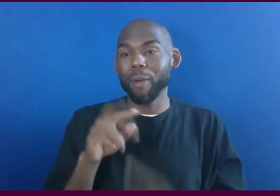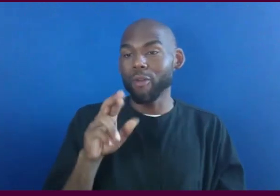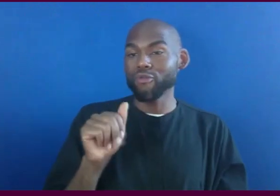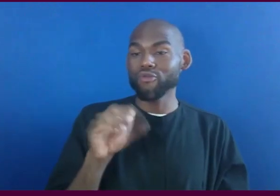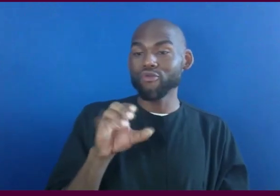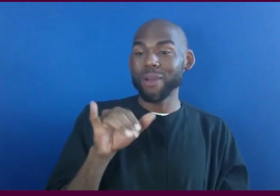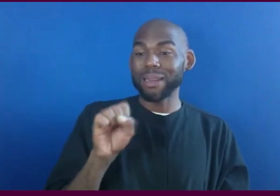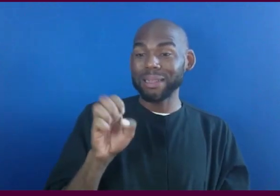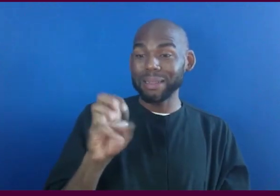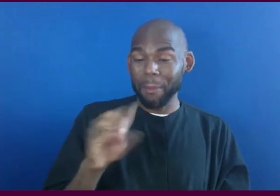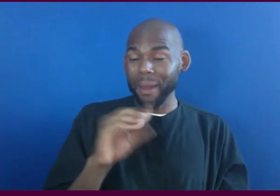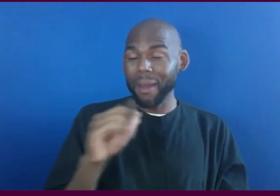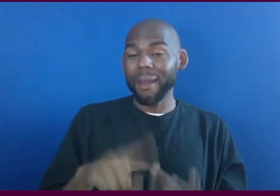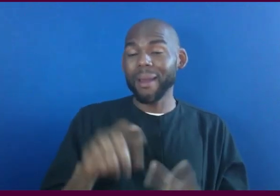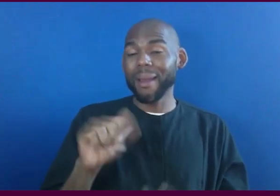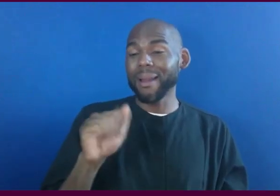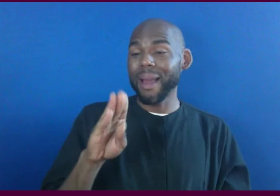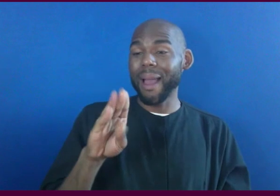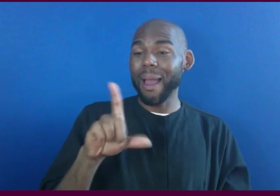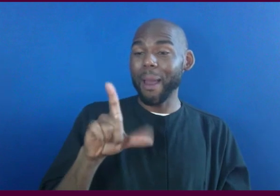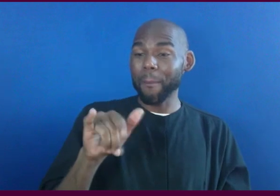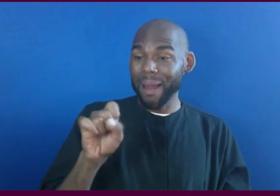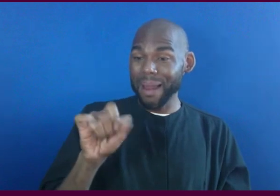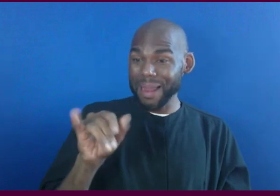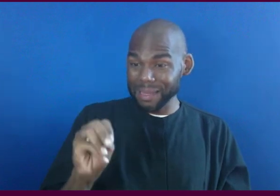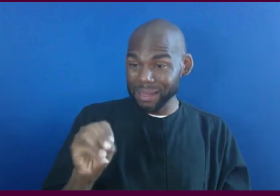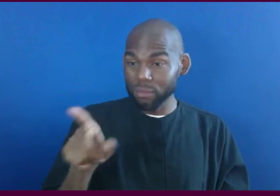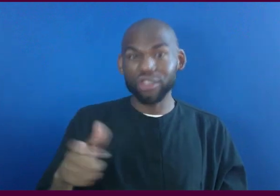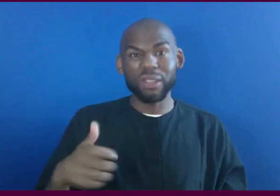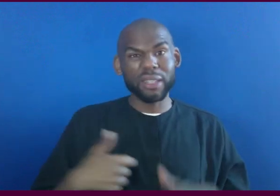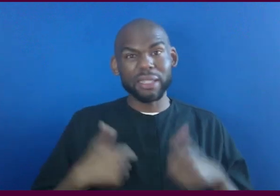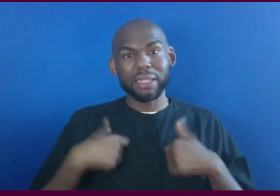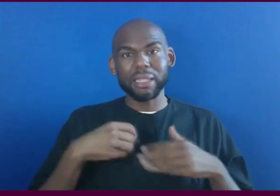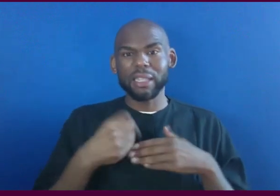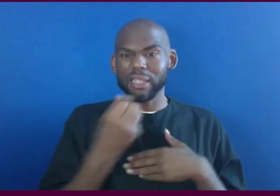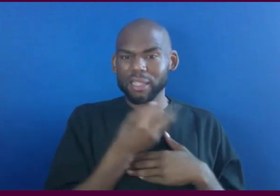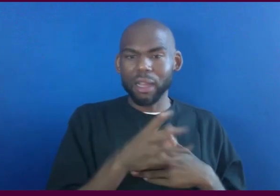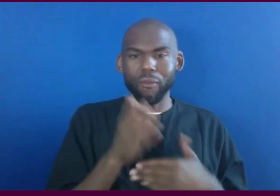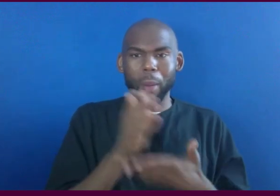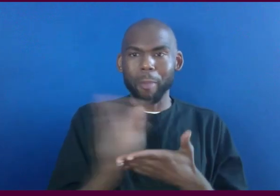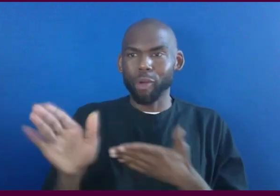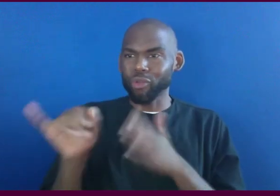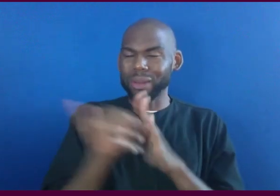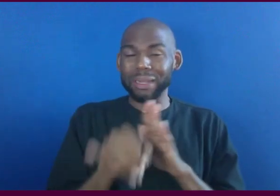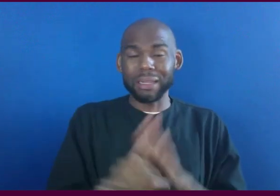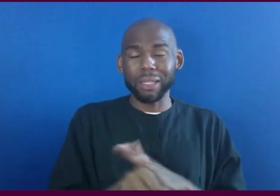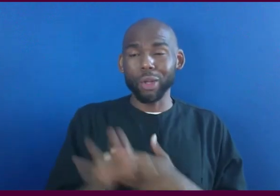about racism and ableism with someone who exists within several multiply marginalized identities.